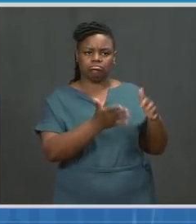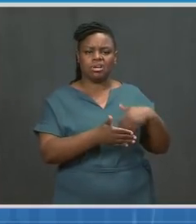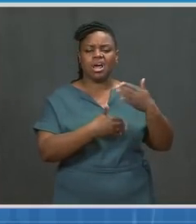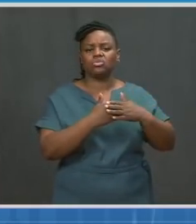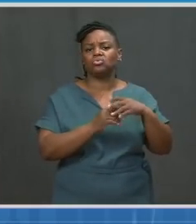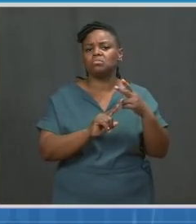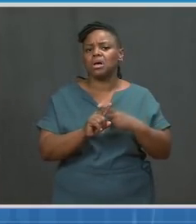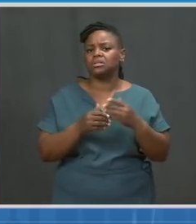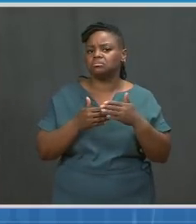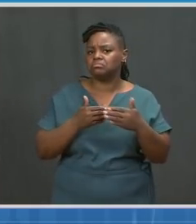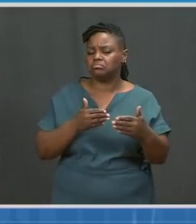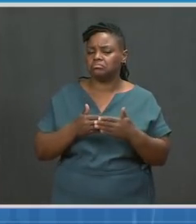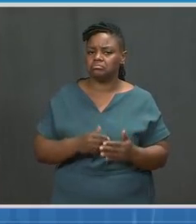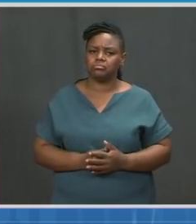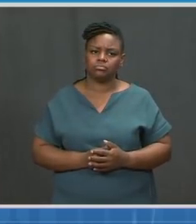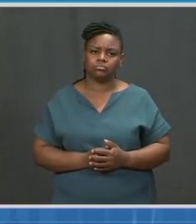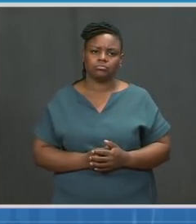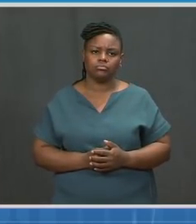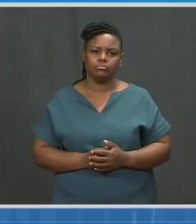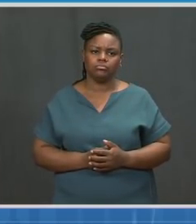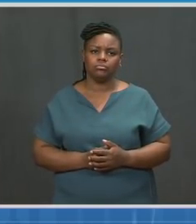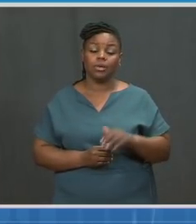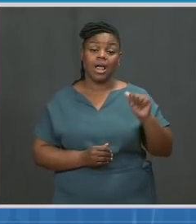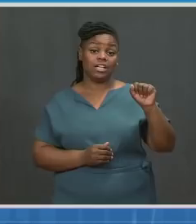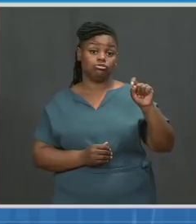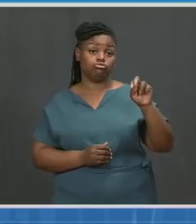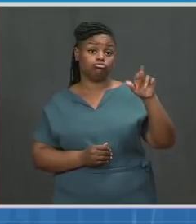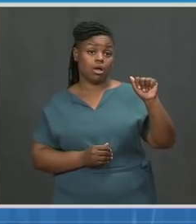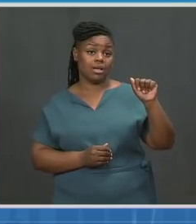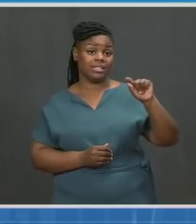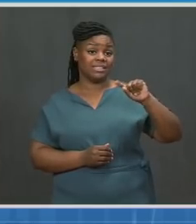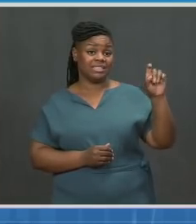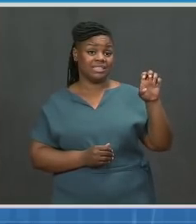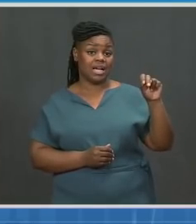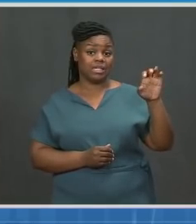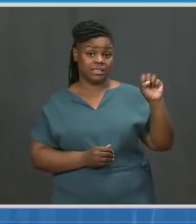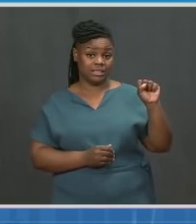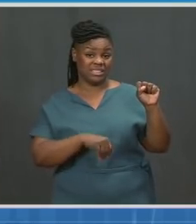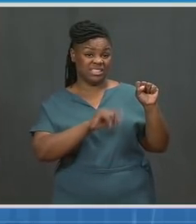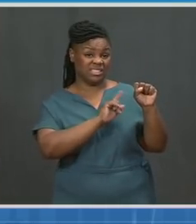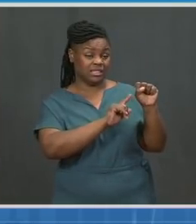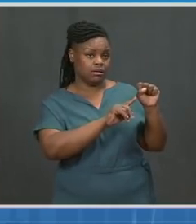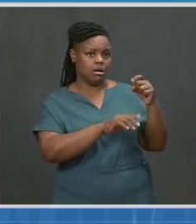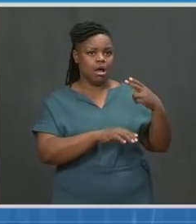The AstraZeneca vaccine is highly safe and effective, and approved in many parts of the world.